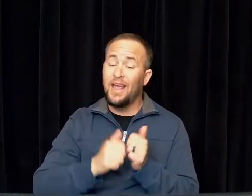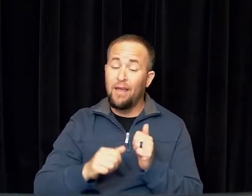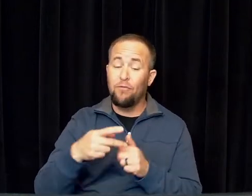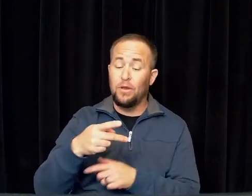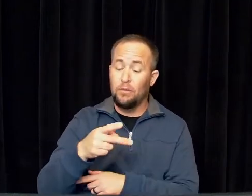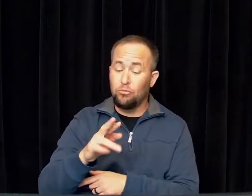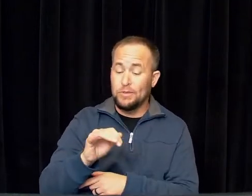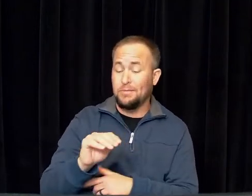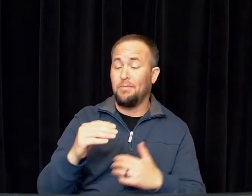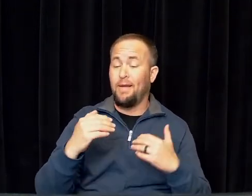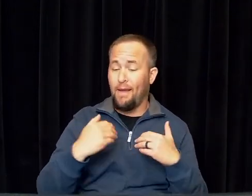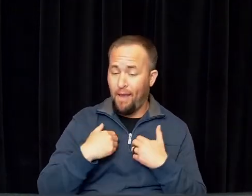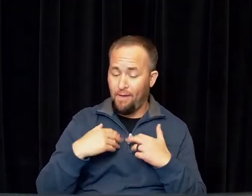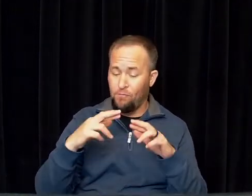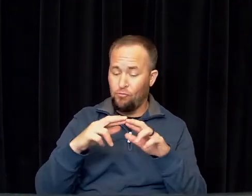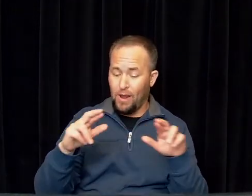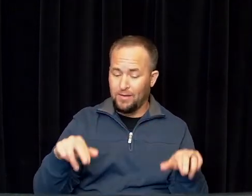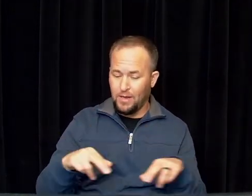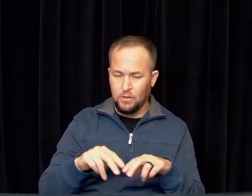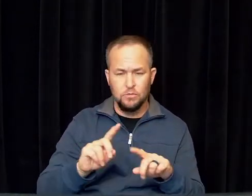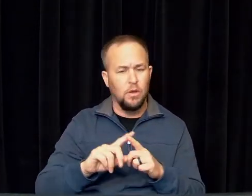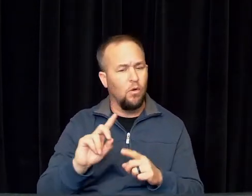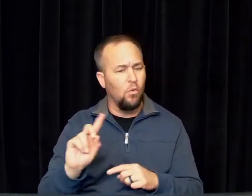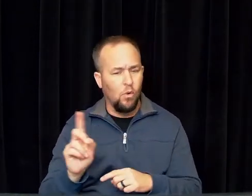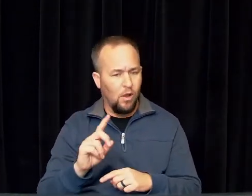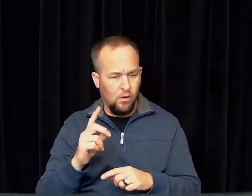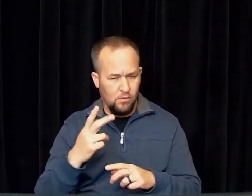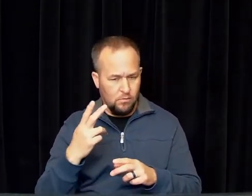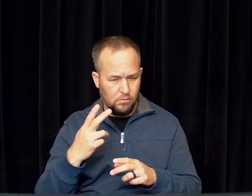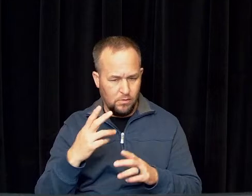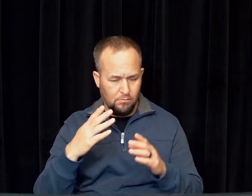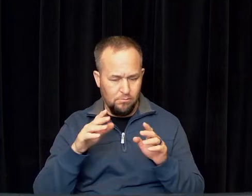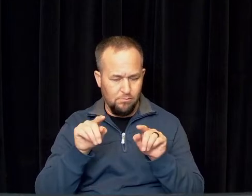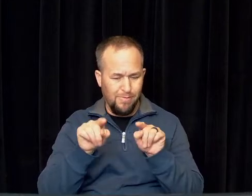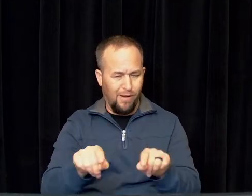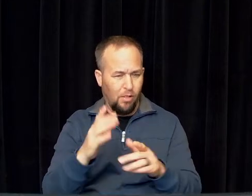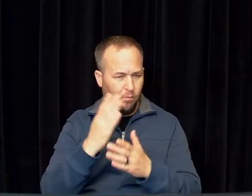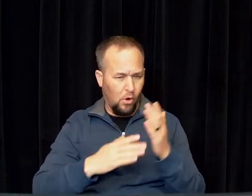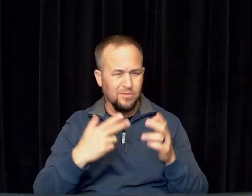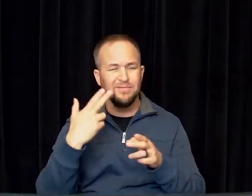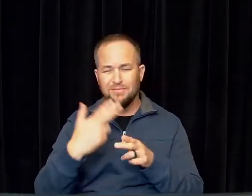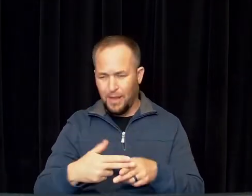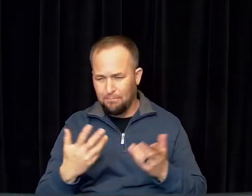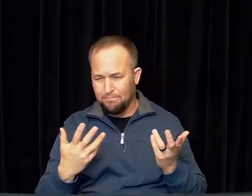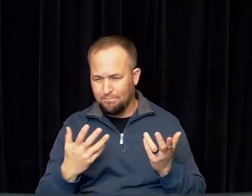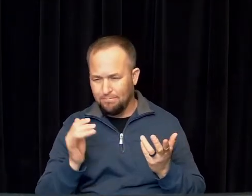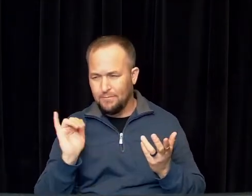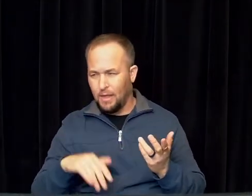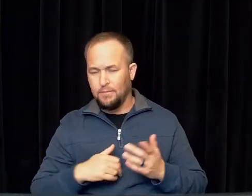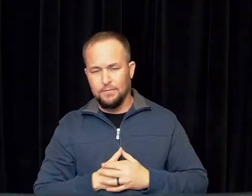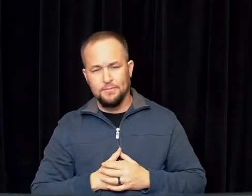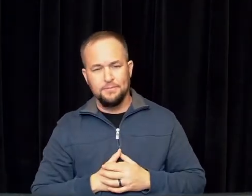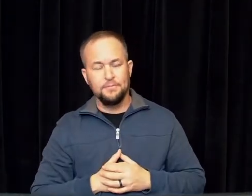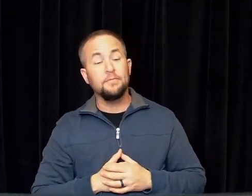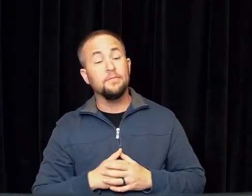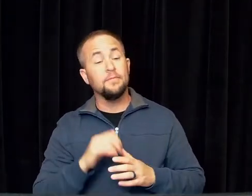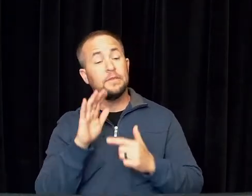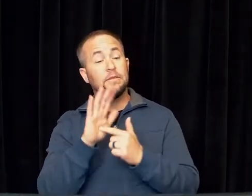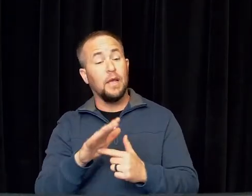for where are the parallel parts and that's the name of it. Right here is an example of a prism